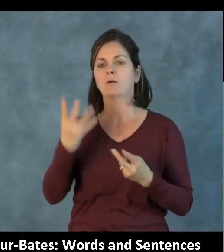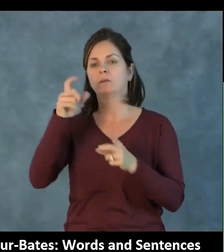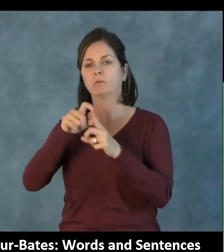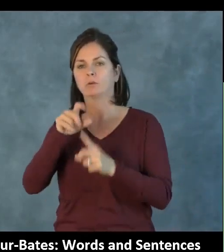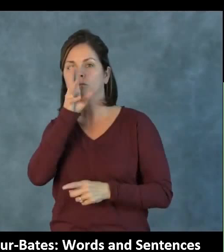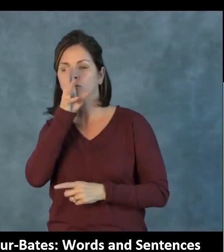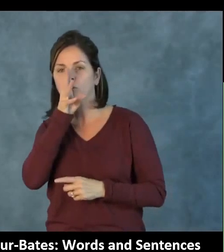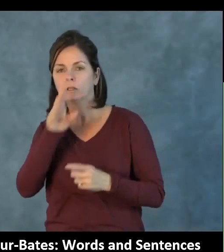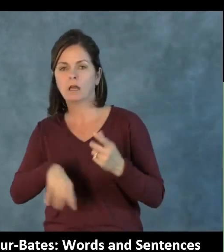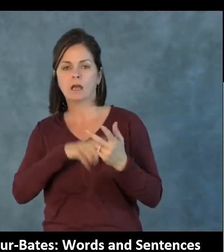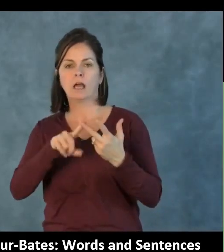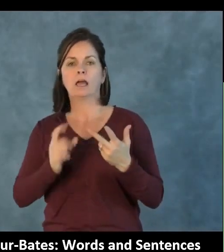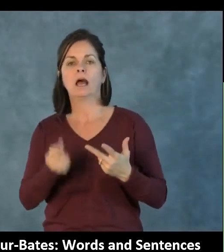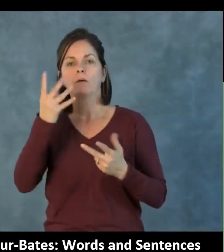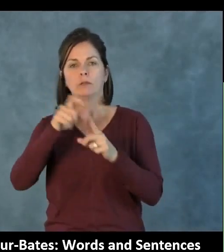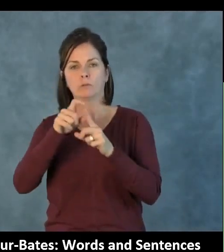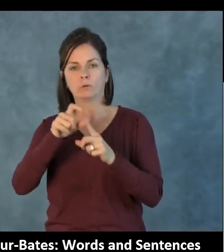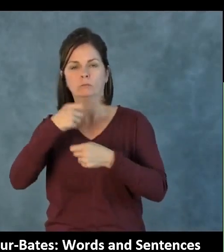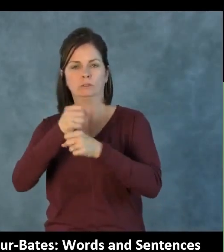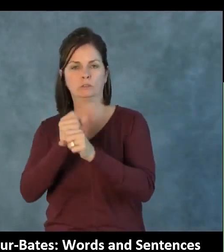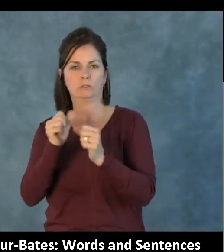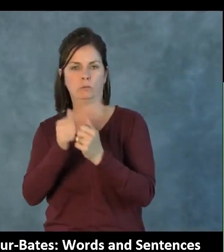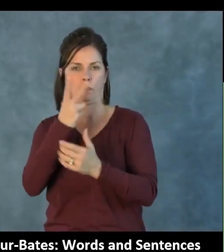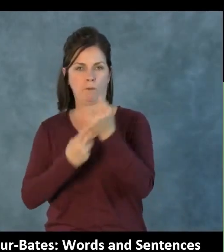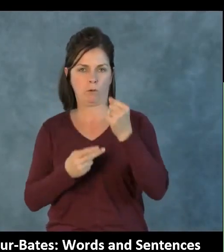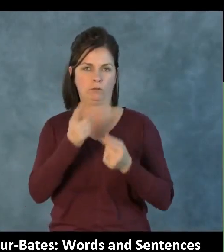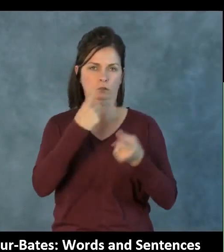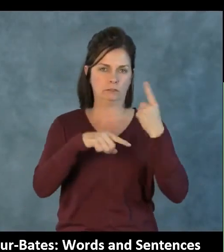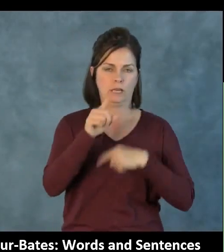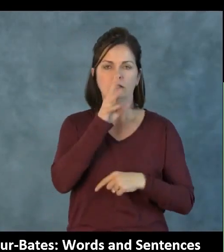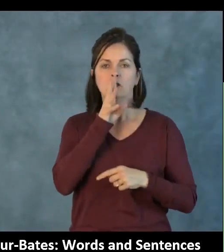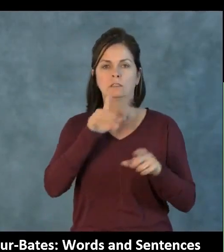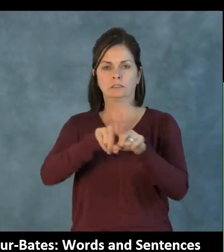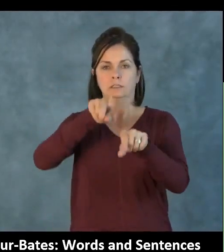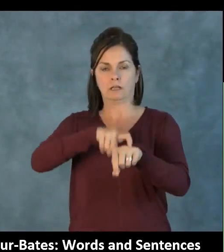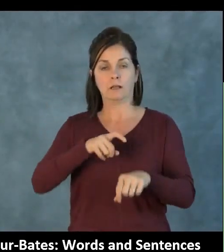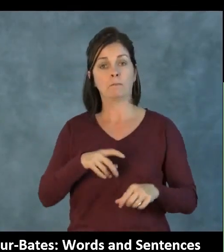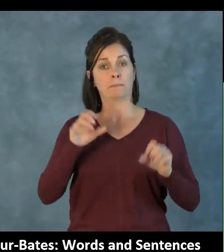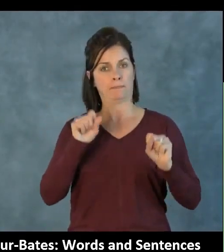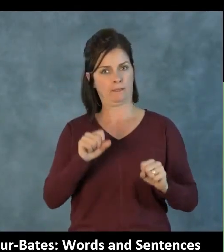they're producing in spoken language, and the number of words they're producing in both.